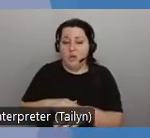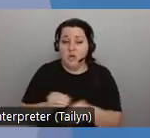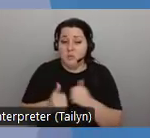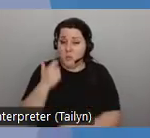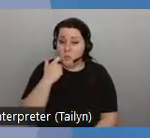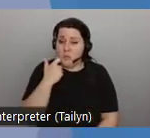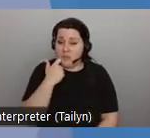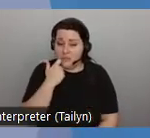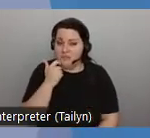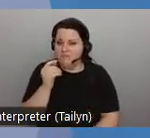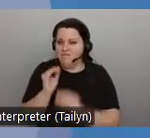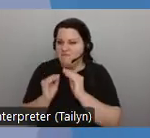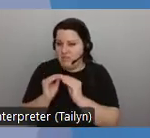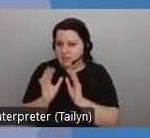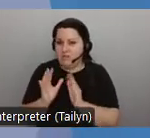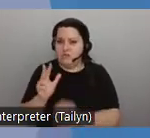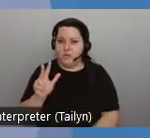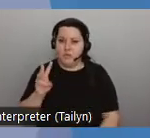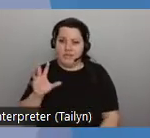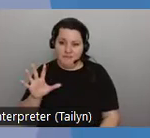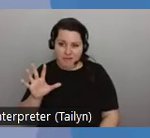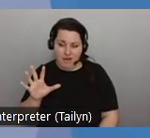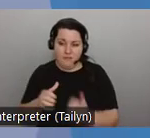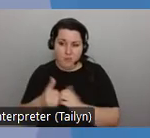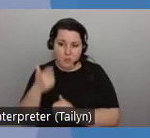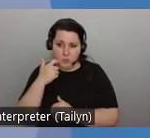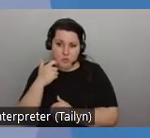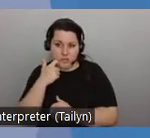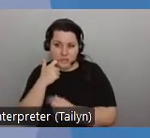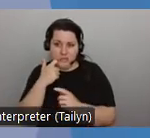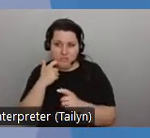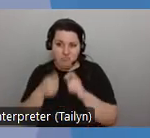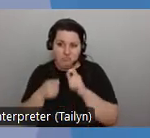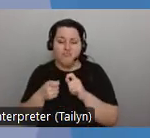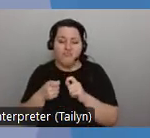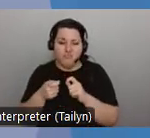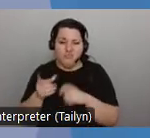start reading at the bottom not the top of the list. PowerPoint does this especially with older versions, the